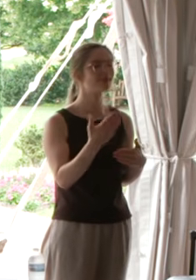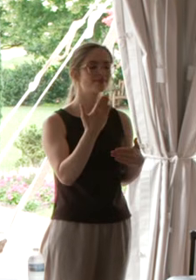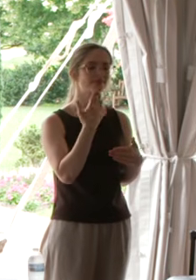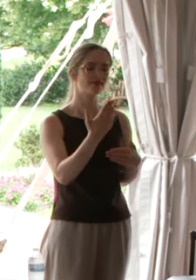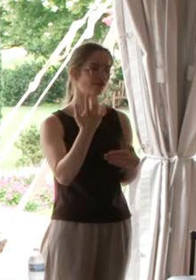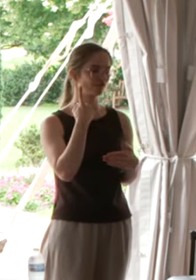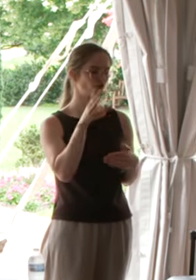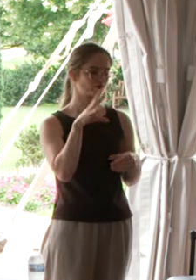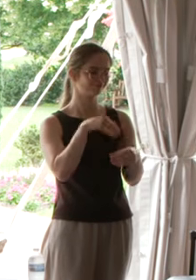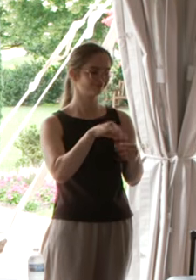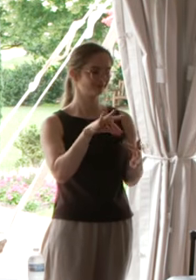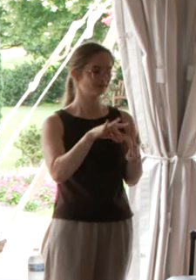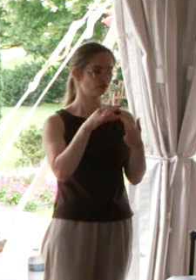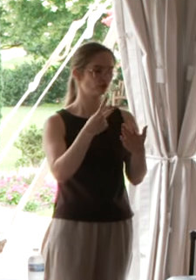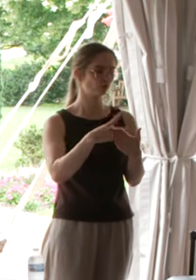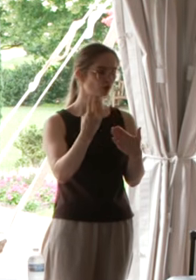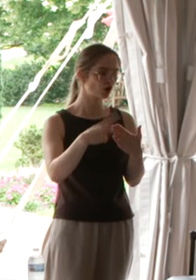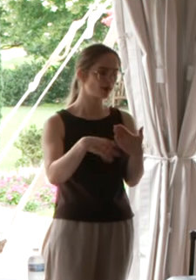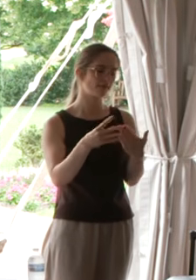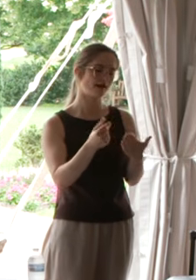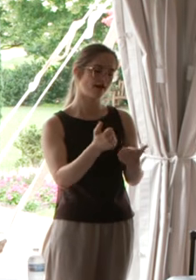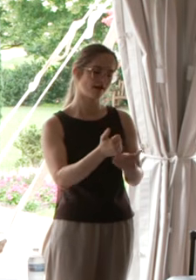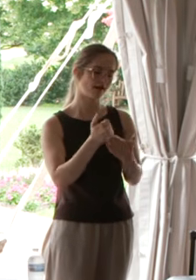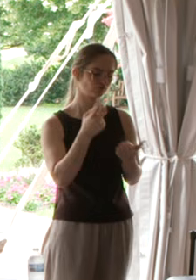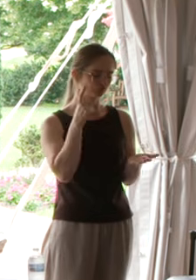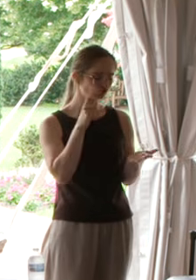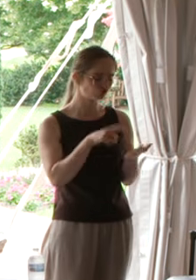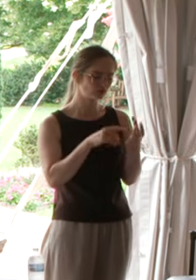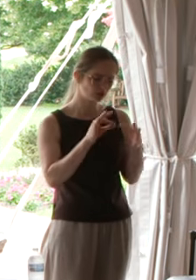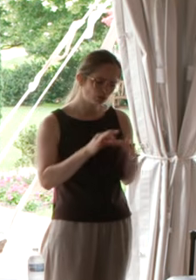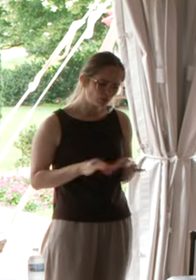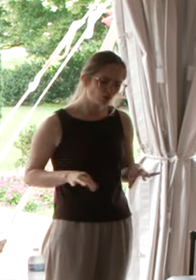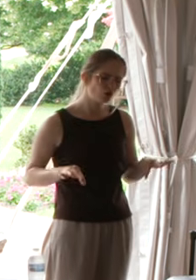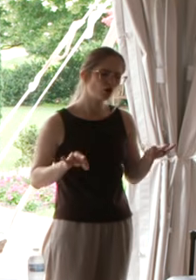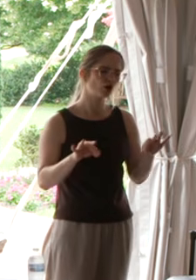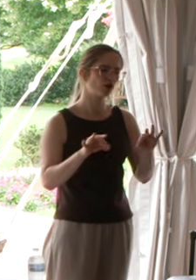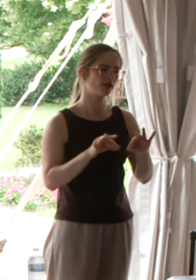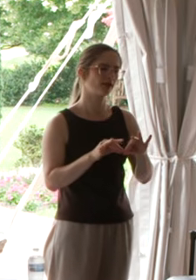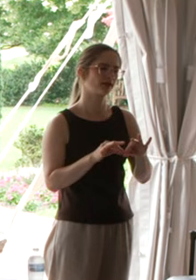program and for helping us commemorate this important milestone as part of Howard County's